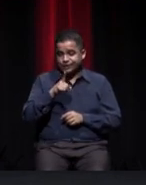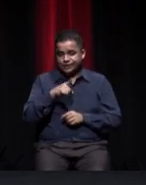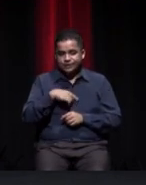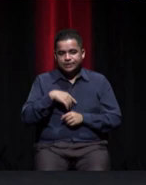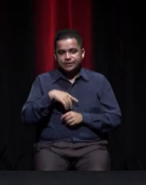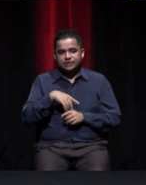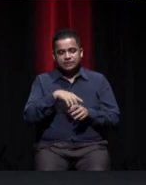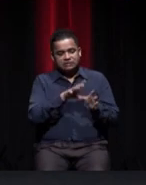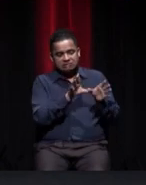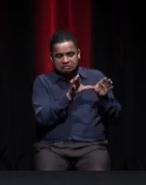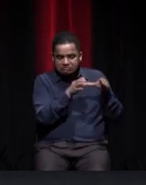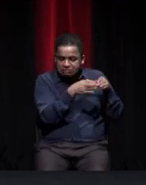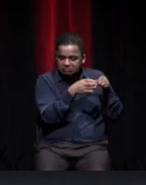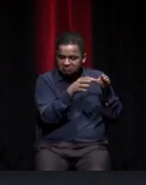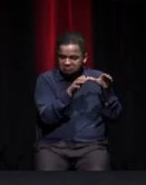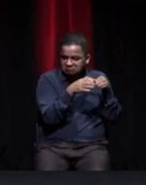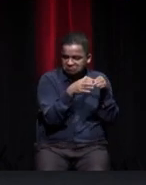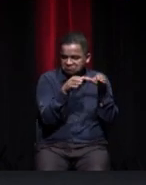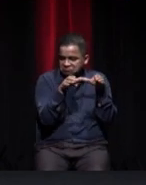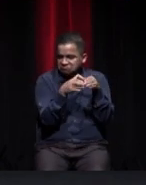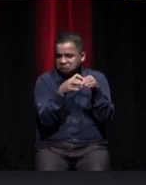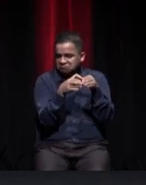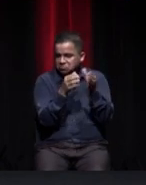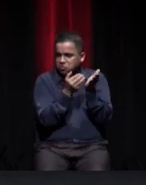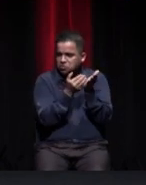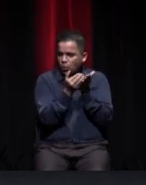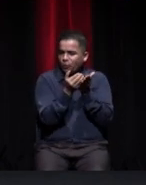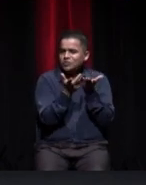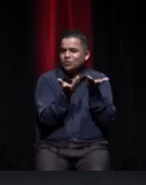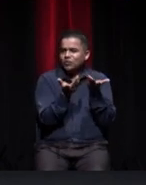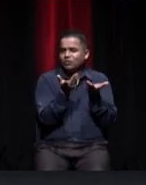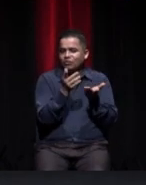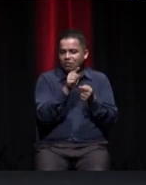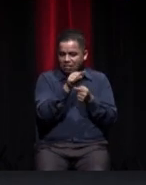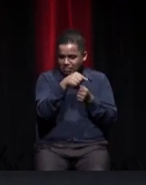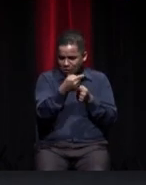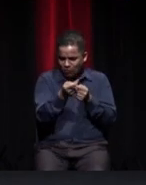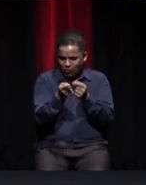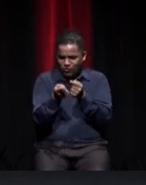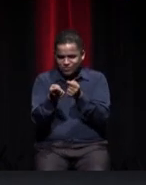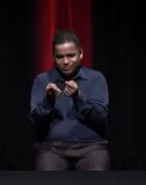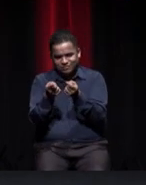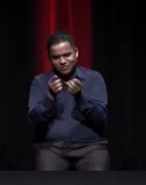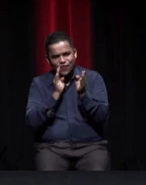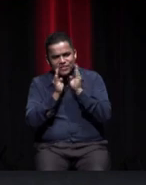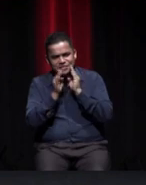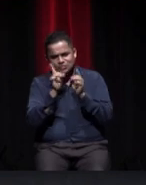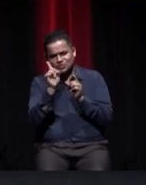only started existing after Facebook. We've been living in bubbles for a long time.